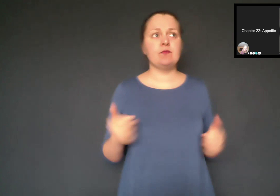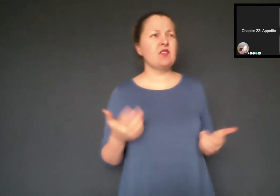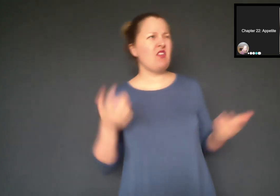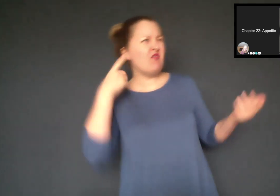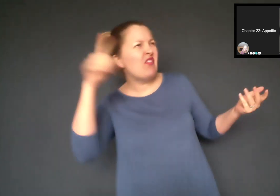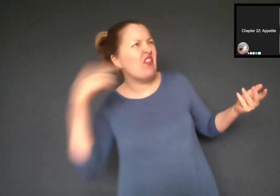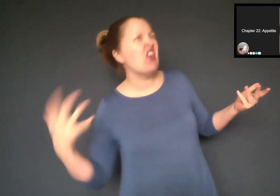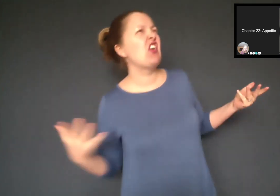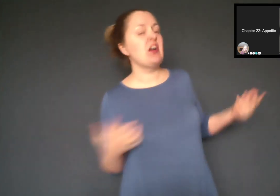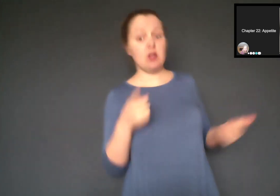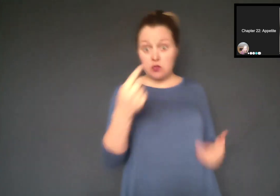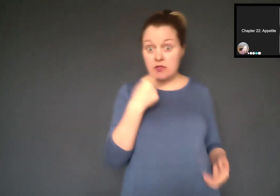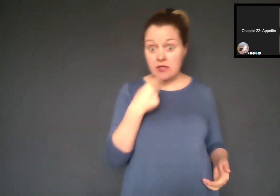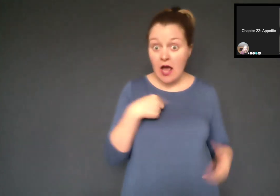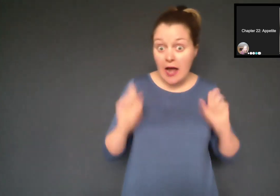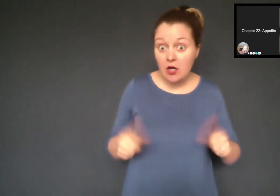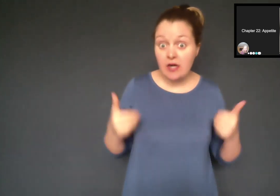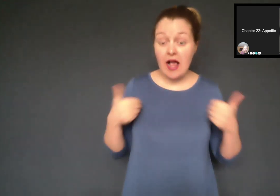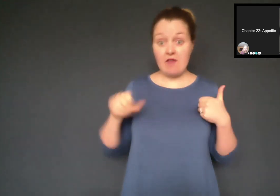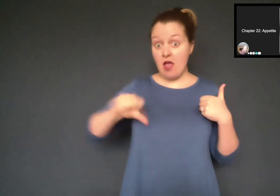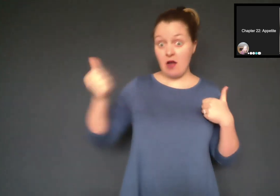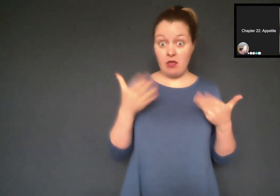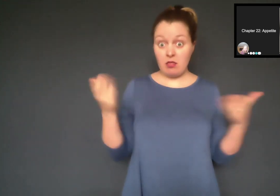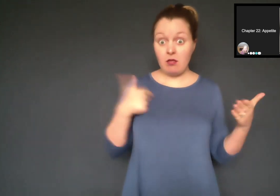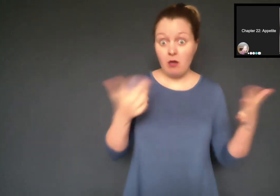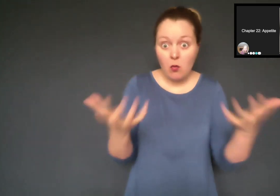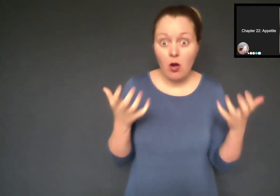you said i could have whatever i wanted harvey replied you didn't say i had to give you reasons